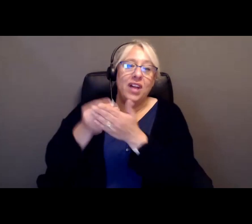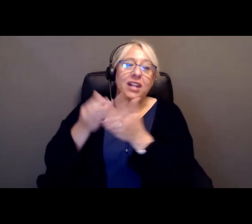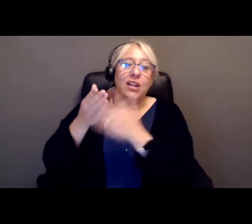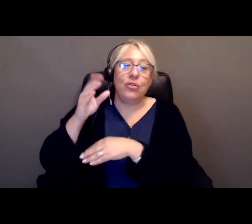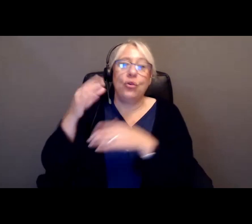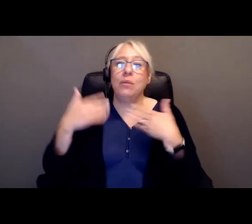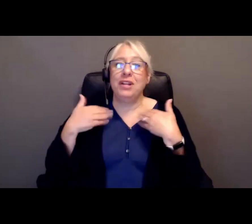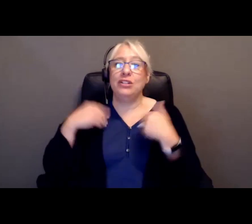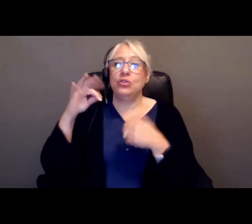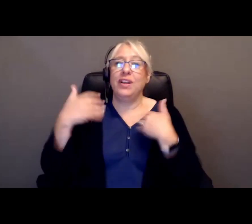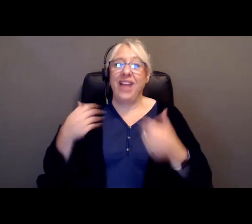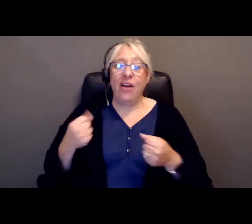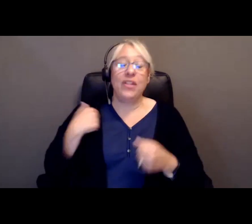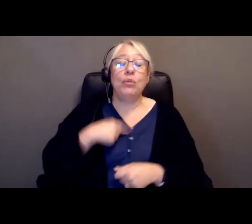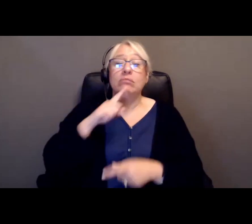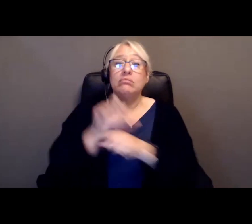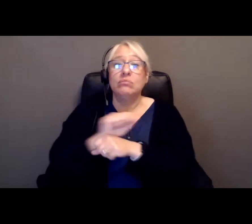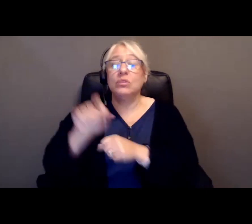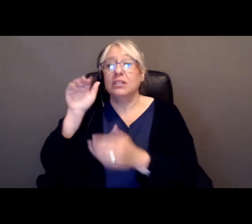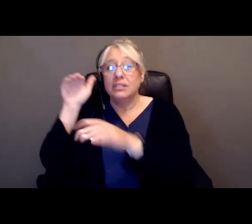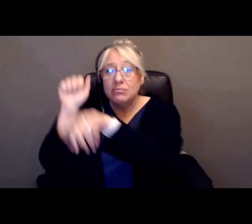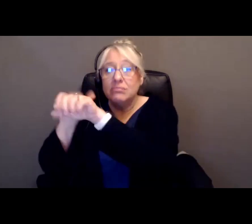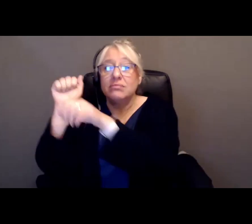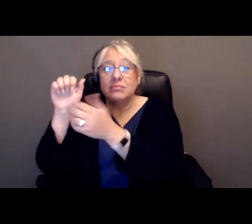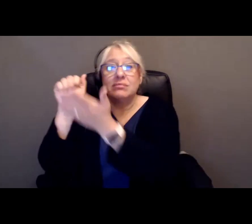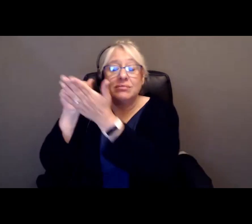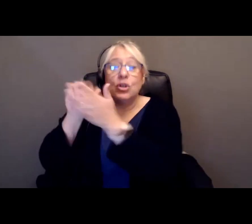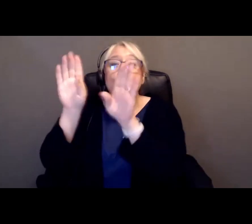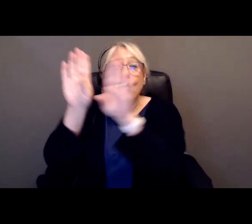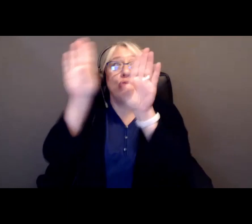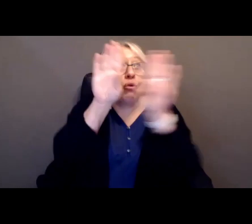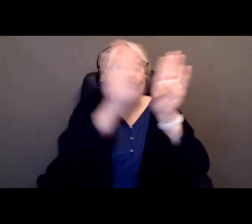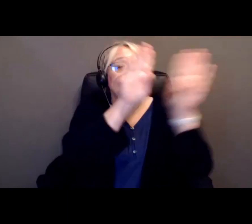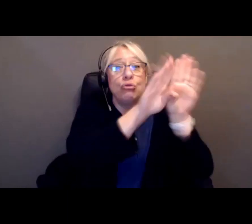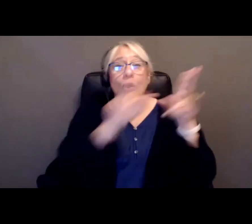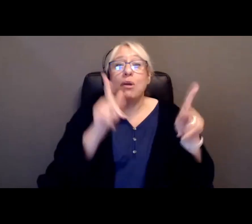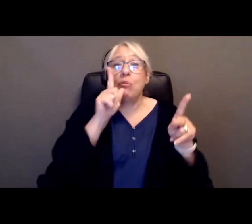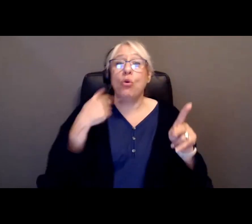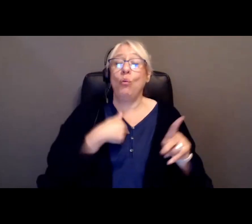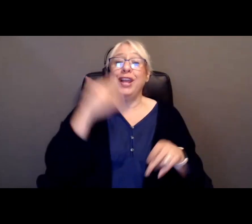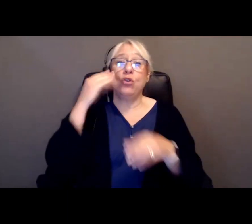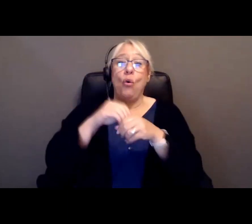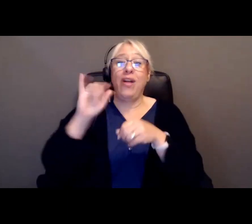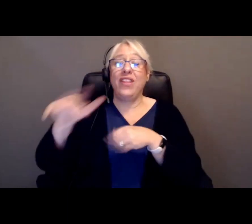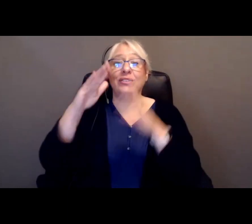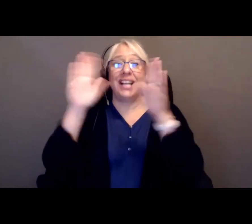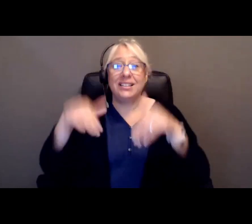went door to door in our region of people we knew were in those houses, and we brought tablets to